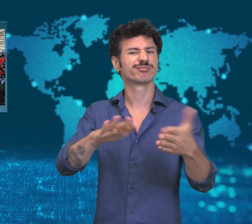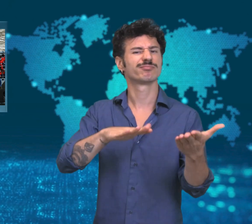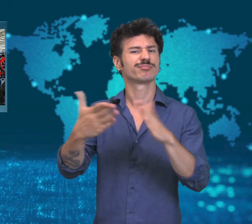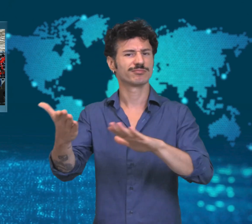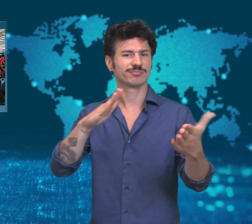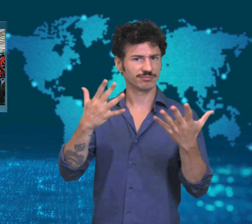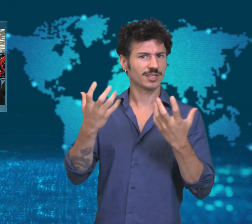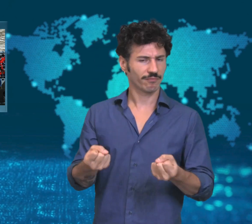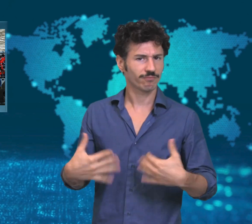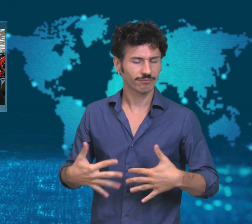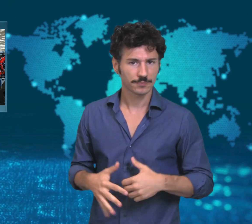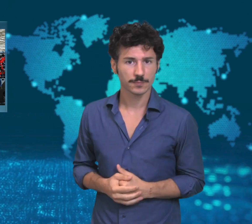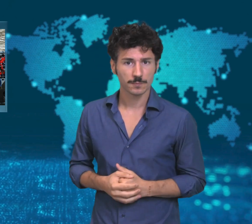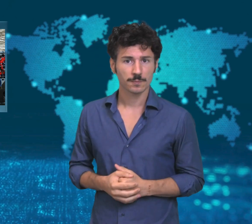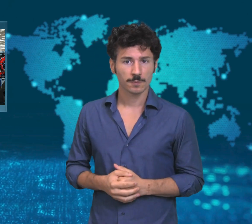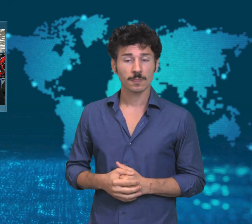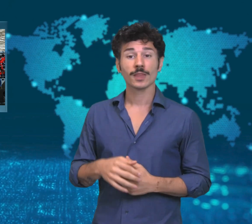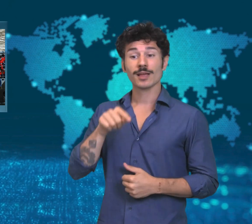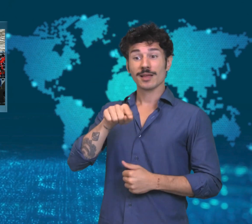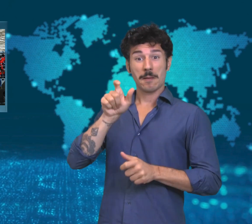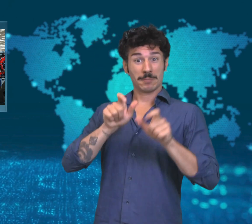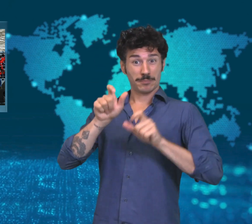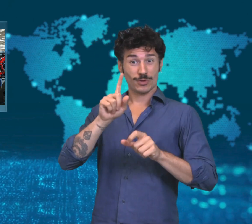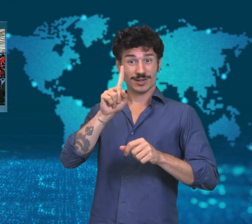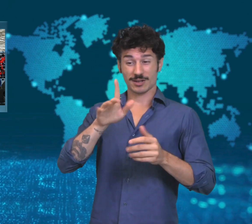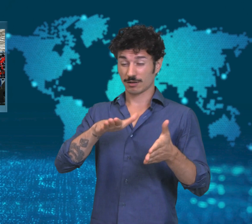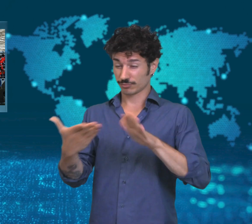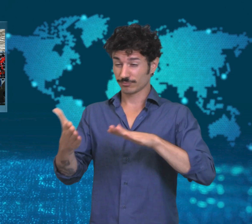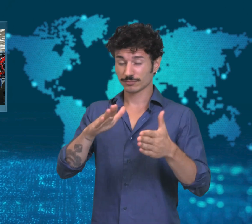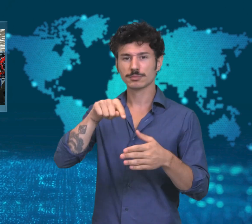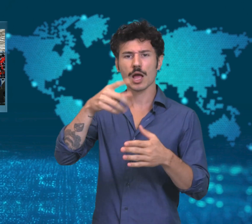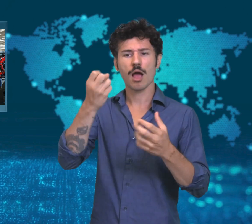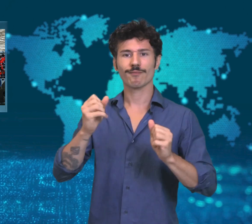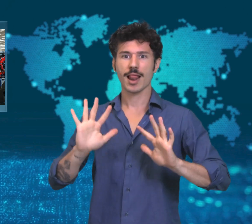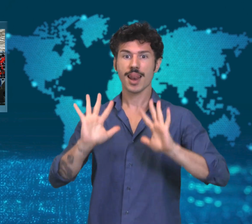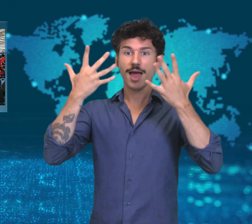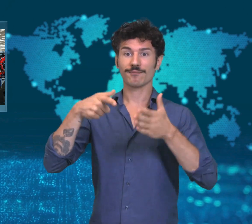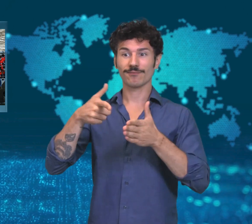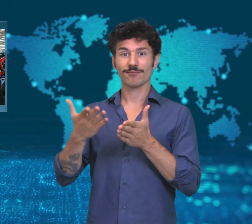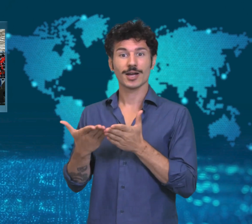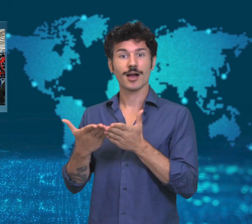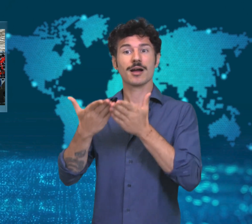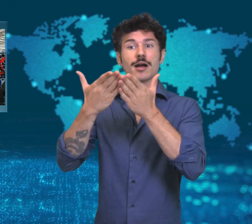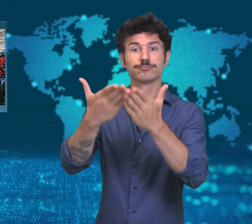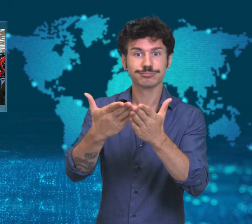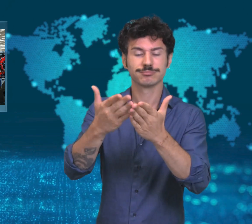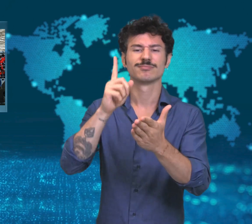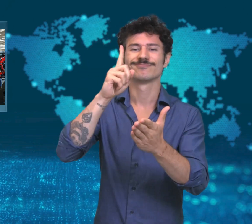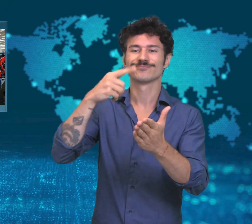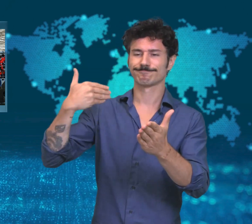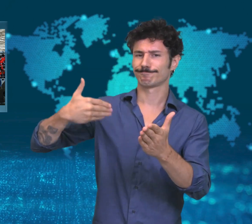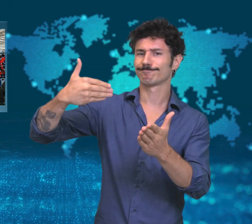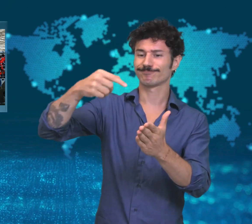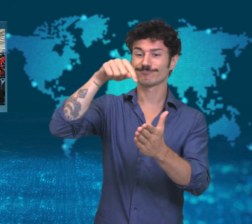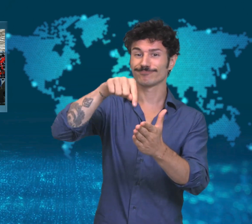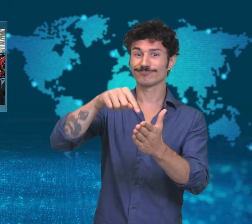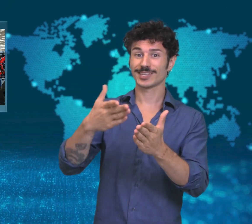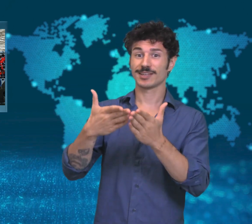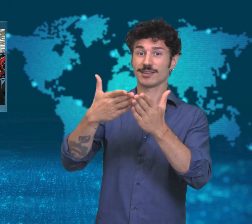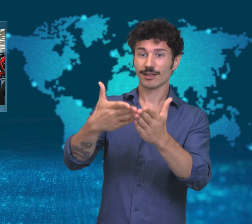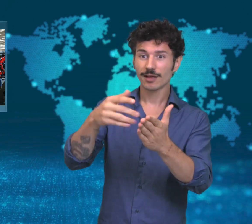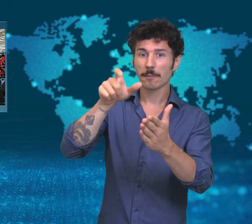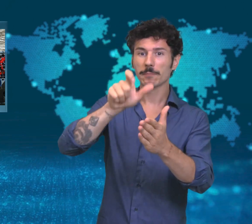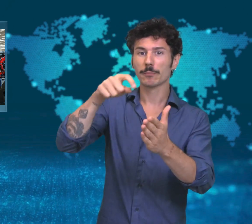Those who survive the journey often end up being returned to their native